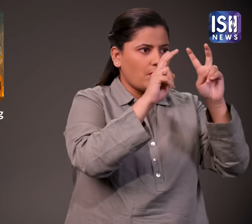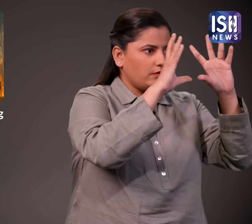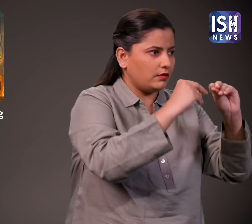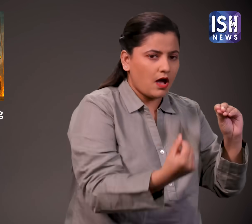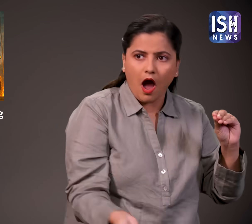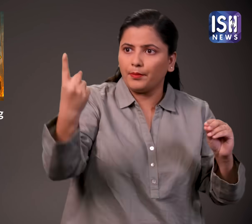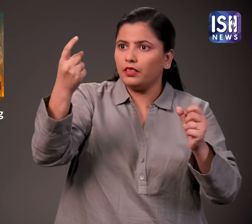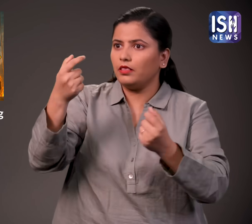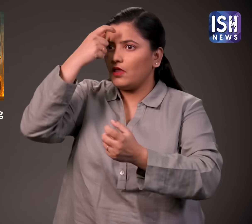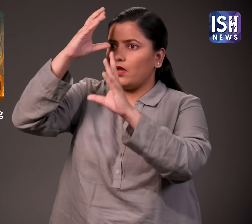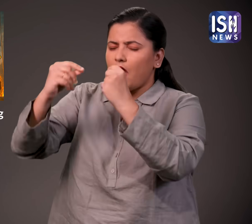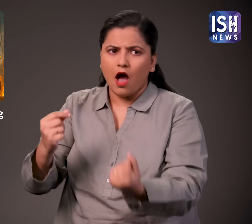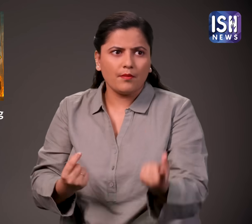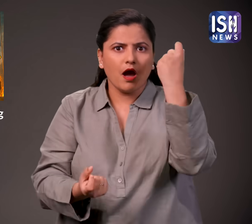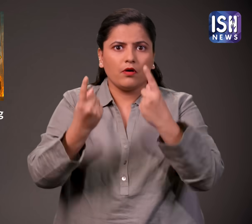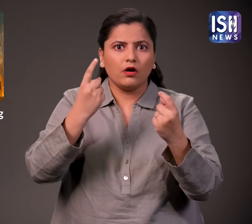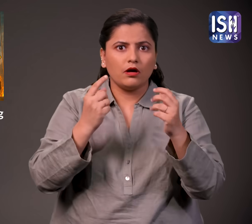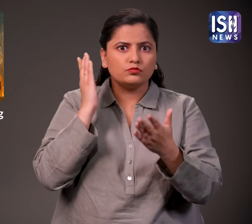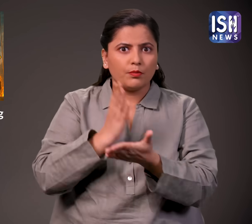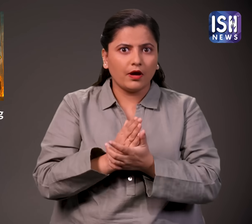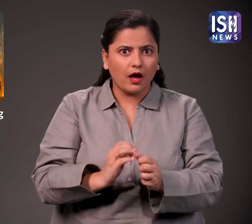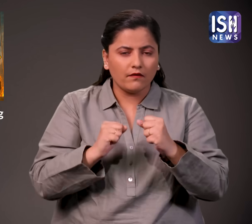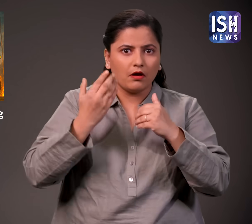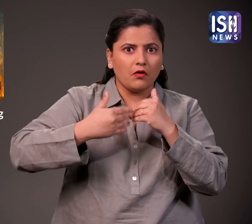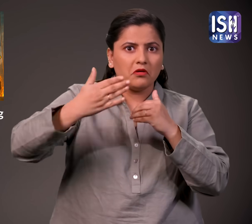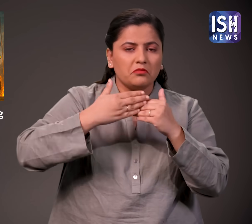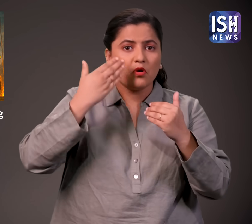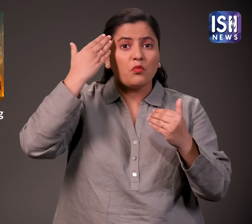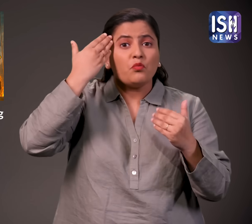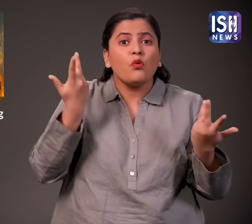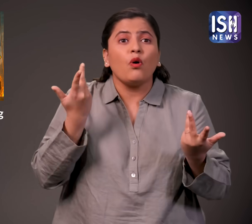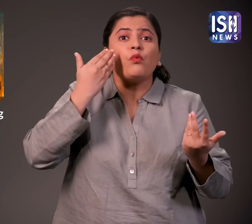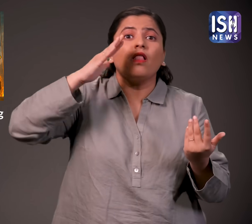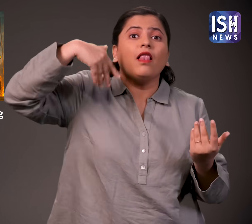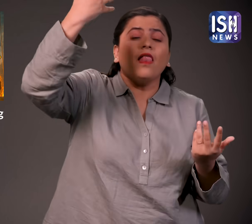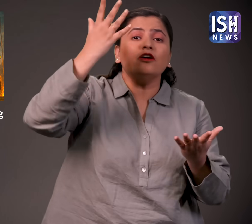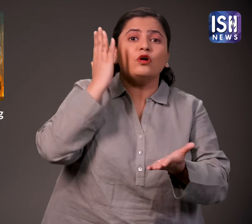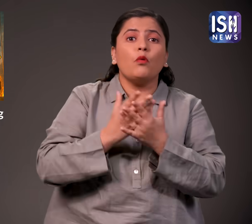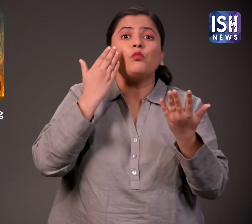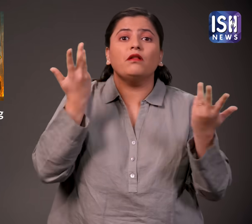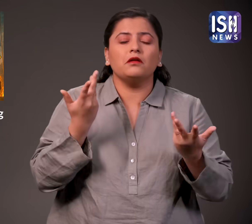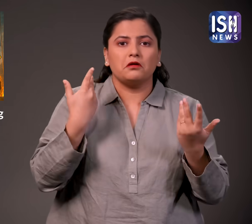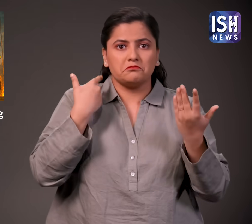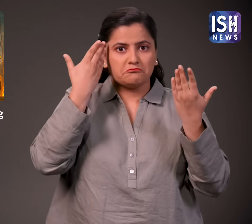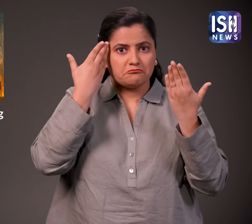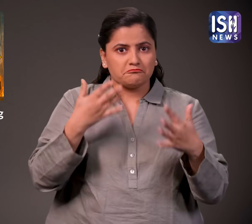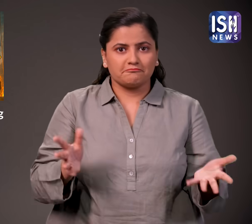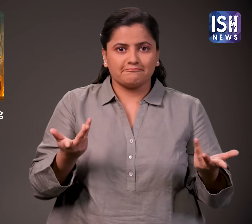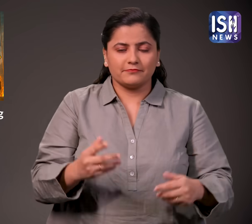One conflict ends, another begins, it feels never-ending. No one knows when it will end.